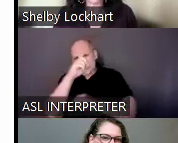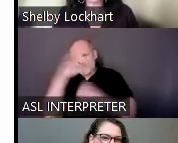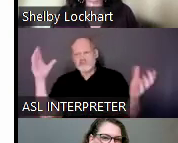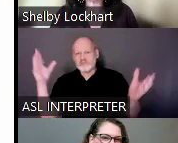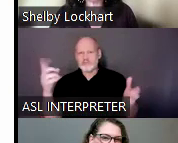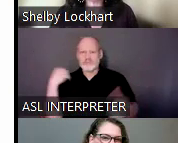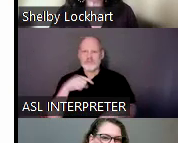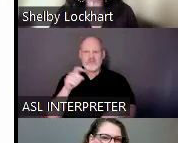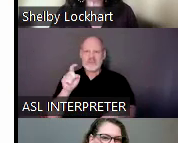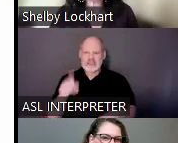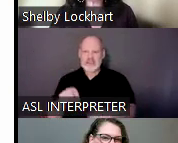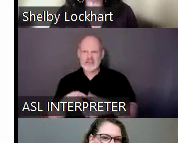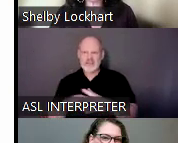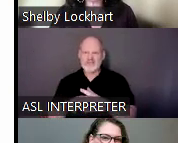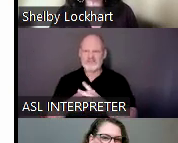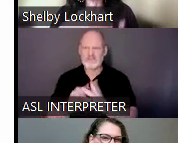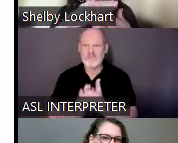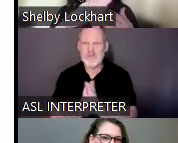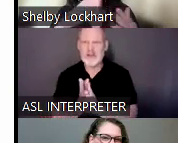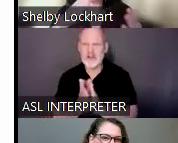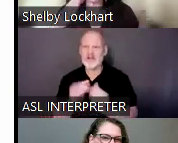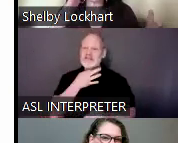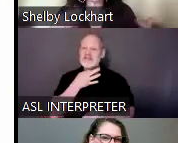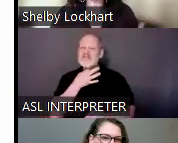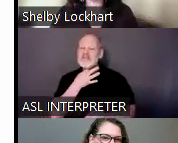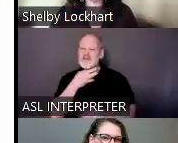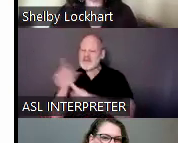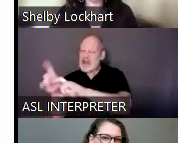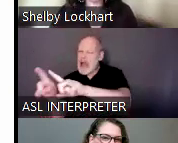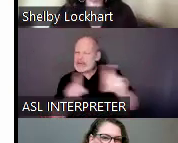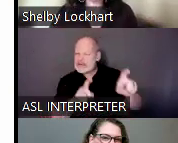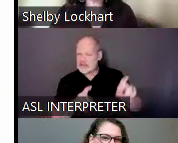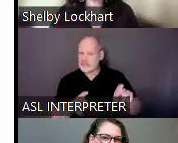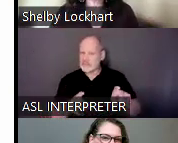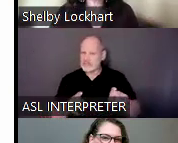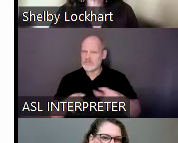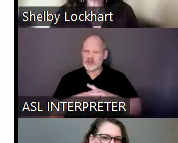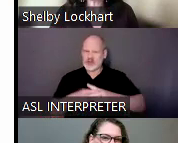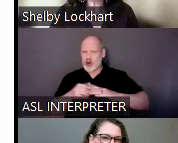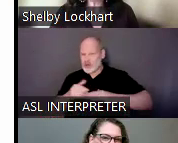questions. So this should really just break the seal on that right? Really